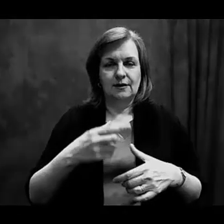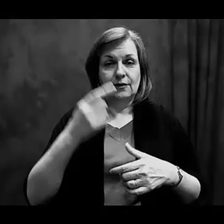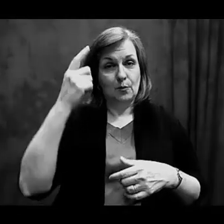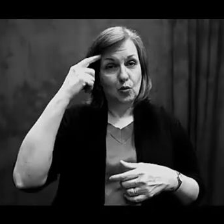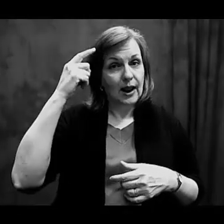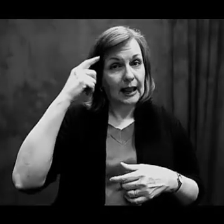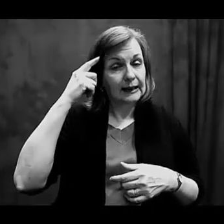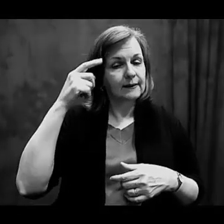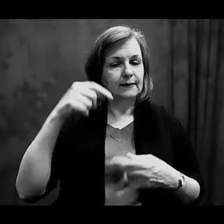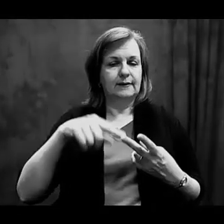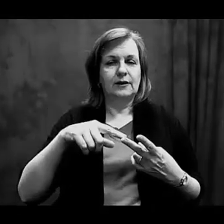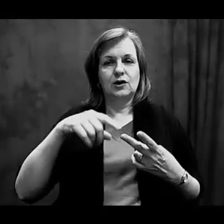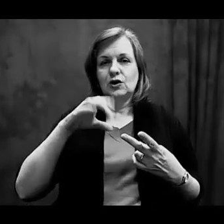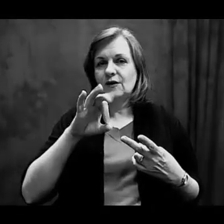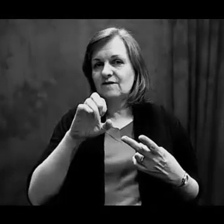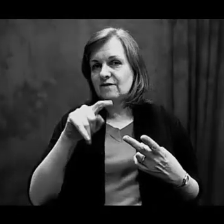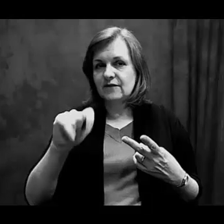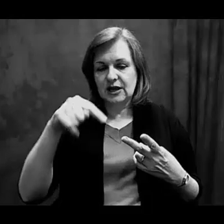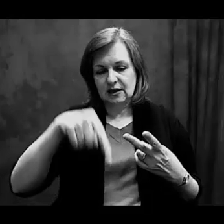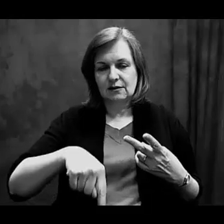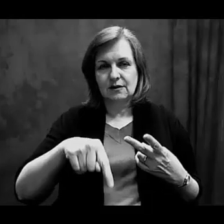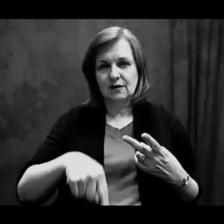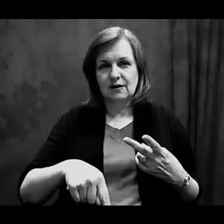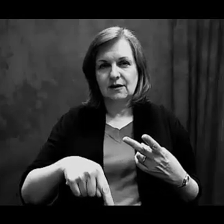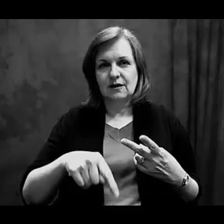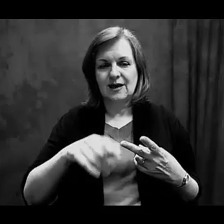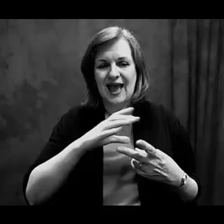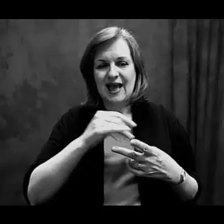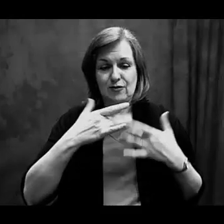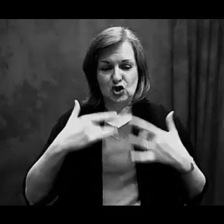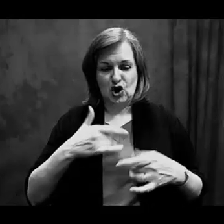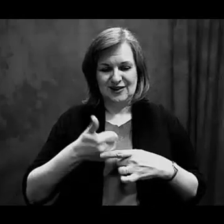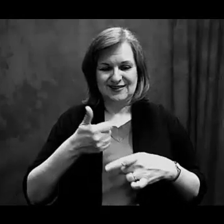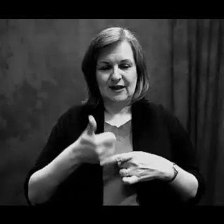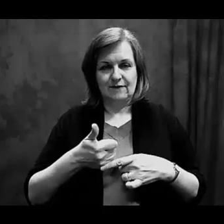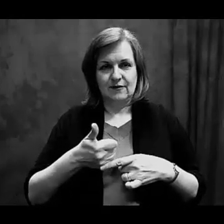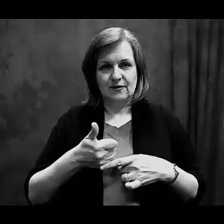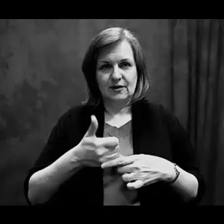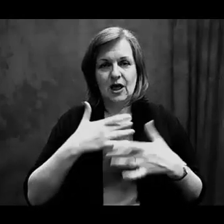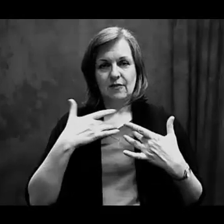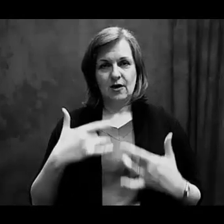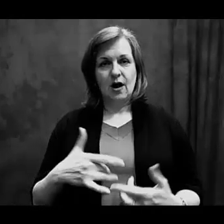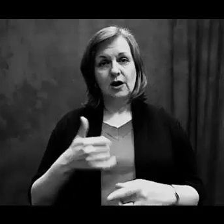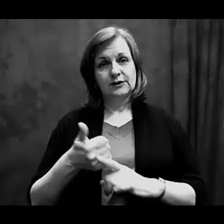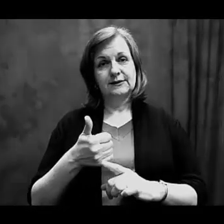and then from the left side of our heart we're gonna go out to our entire body the brain -- don't forget the brain!!